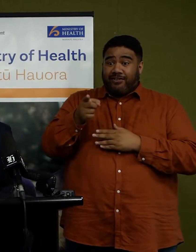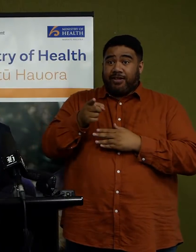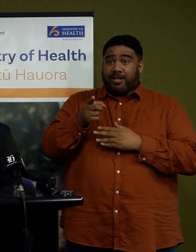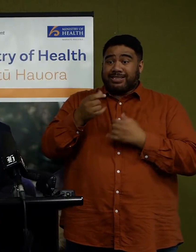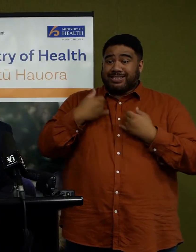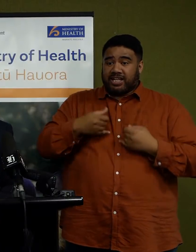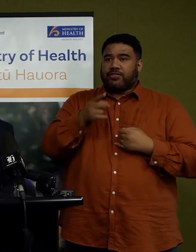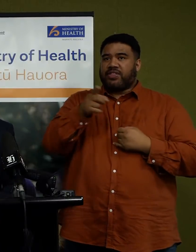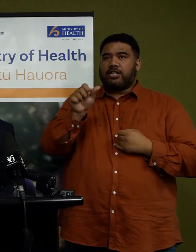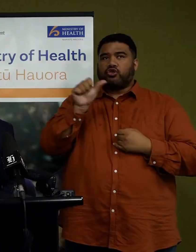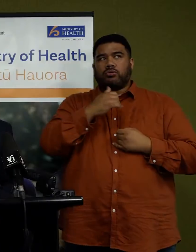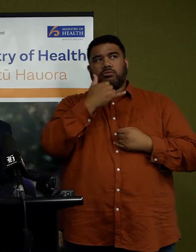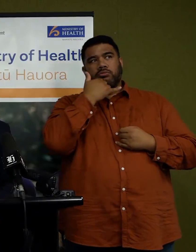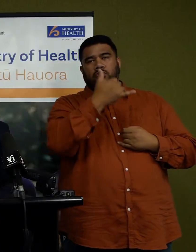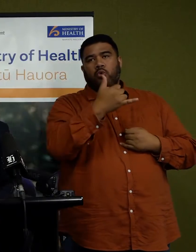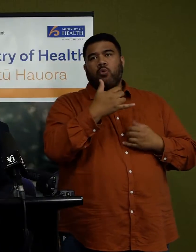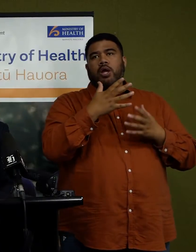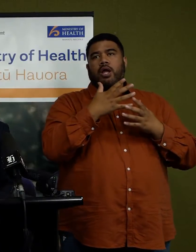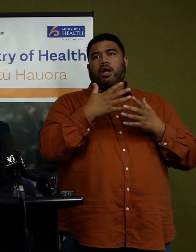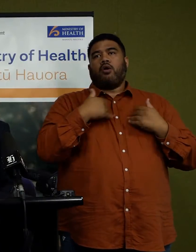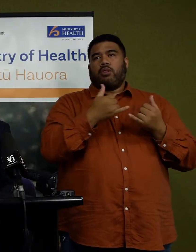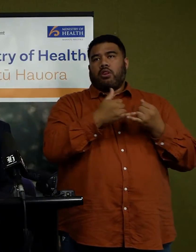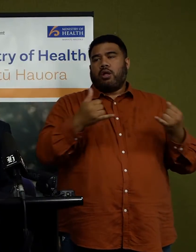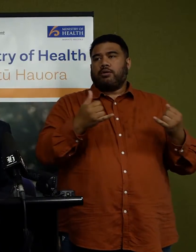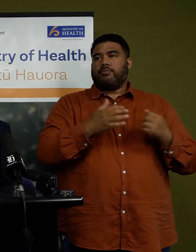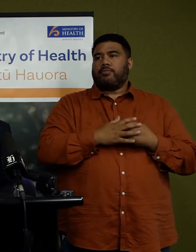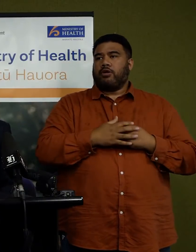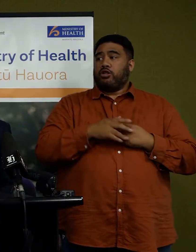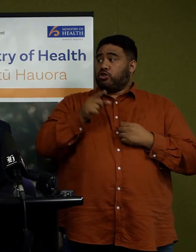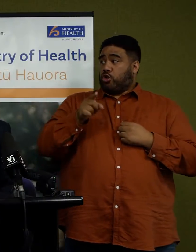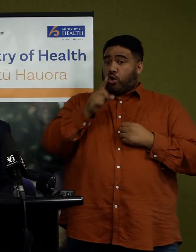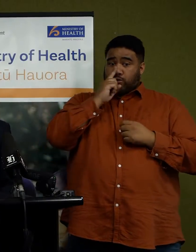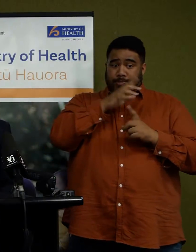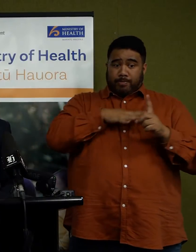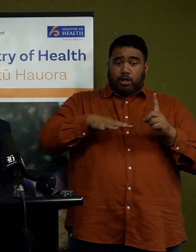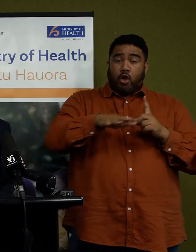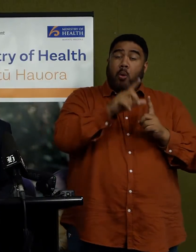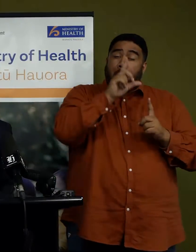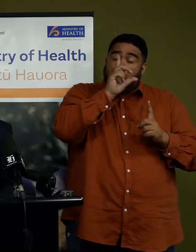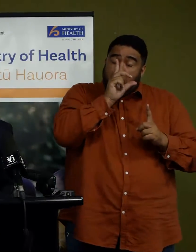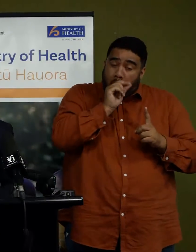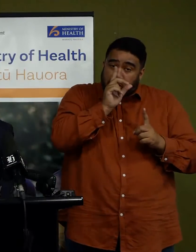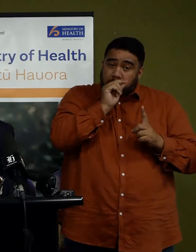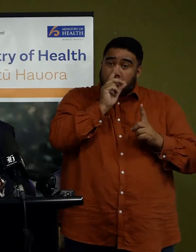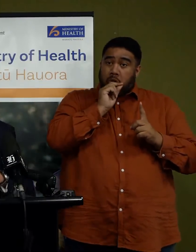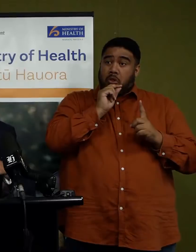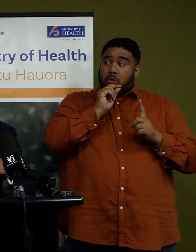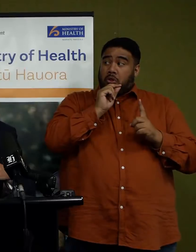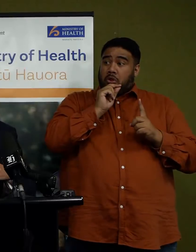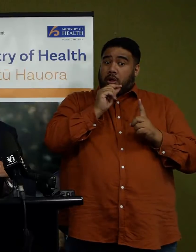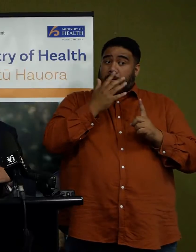And that's the purpose of contacting those people. Quite a circle of people is quite .. The circle of people, in terms of immediate family